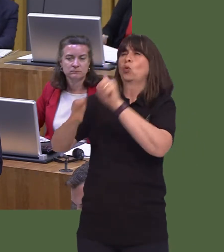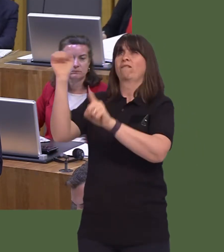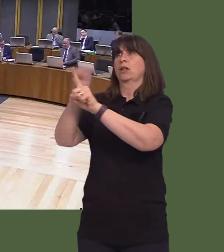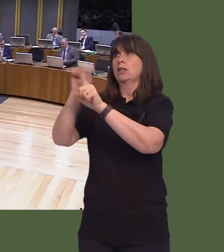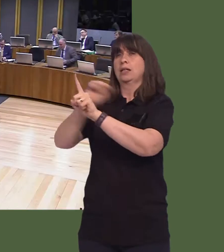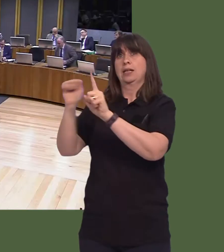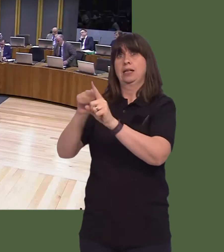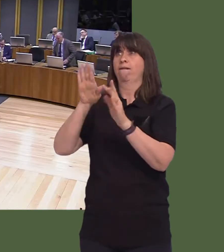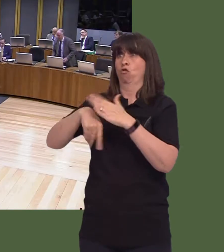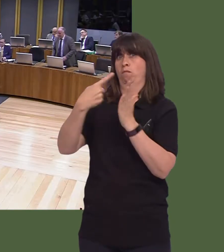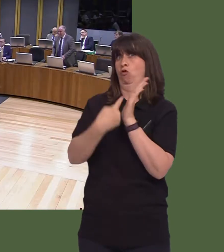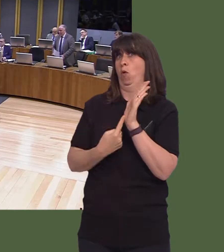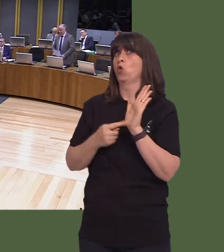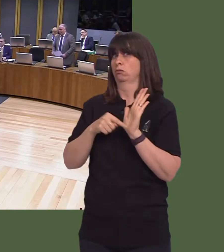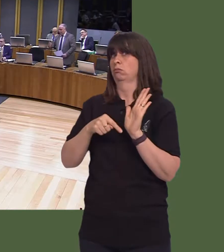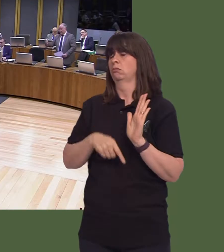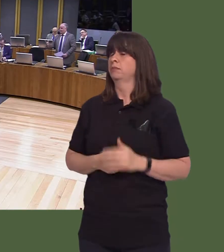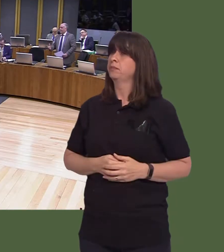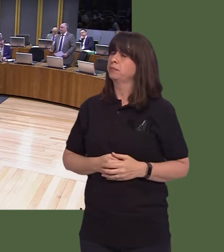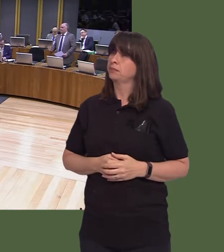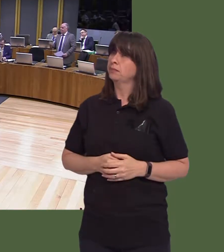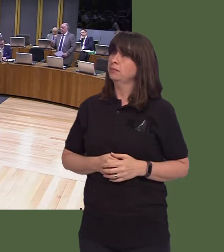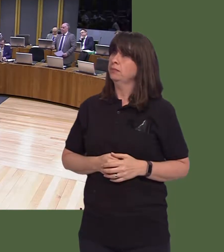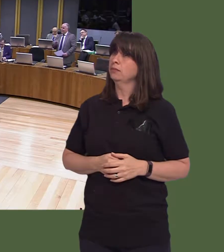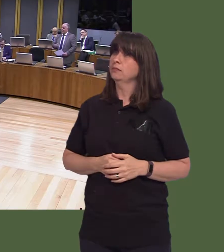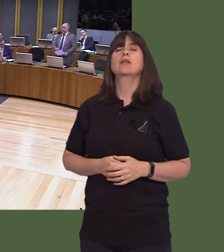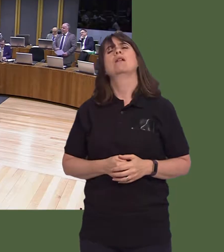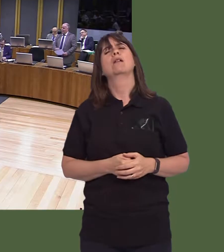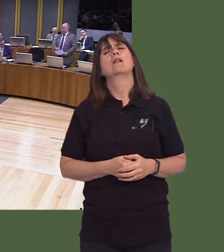Andrew RT Davies AM: First Minister, I appreciate your answer, but, really, these findings in